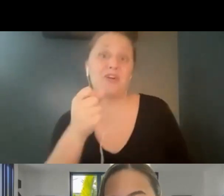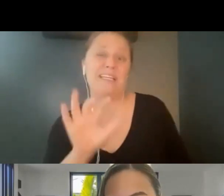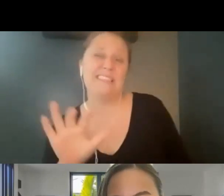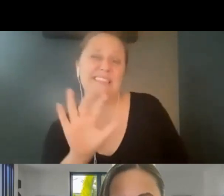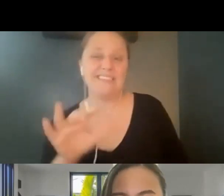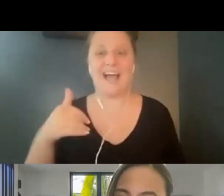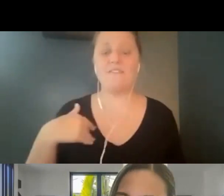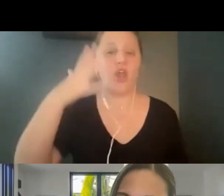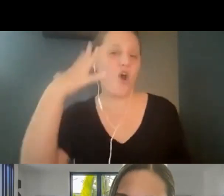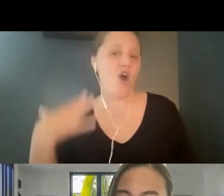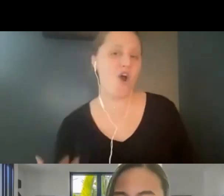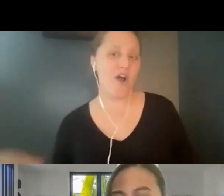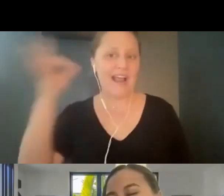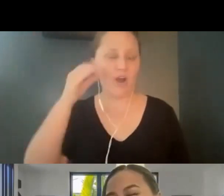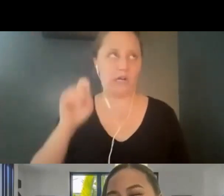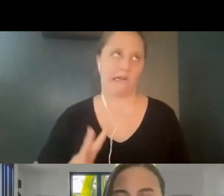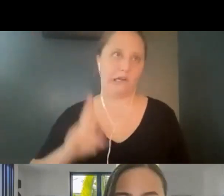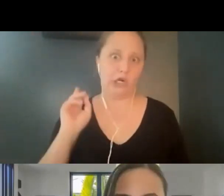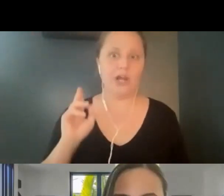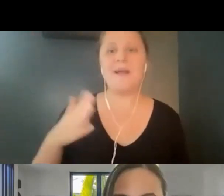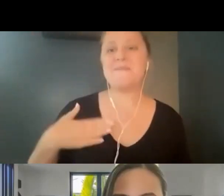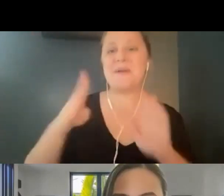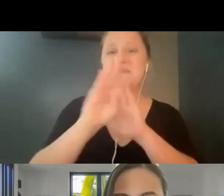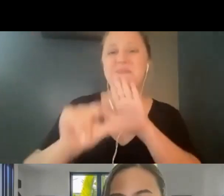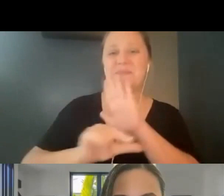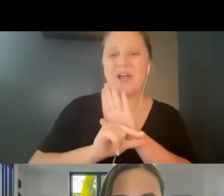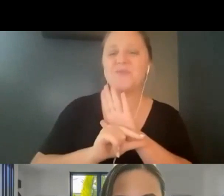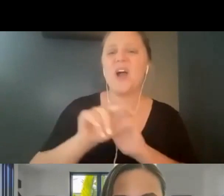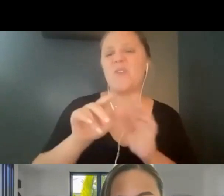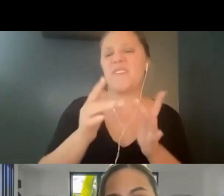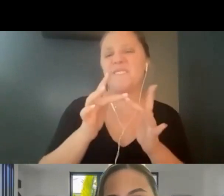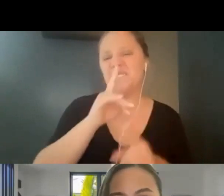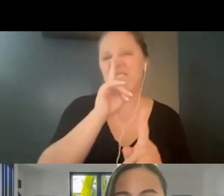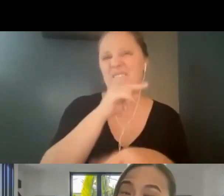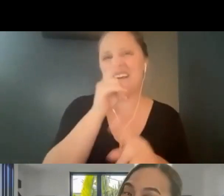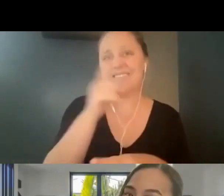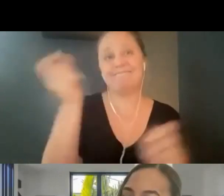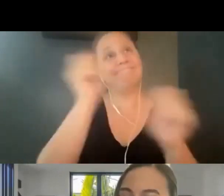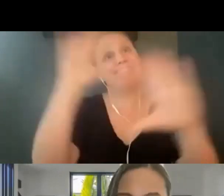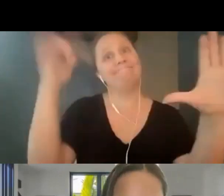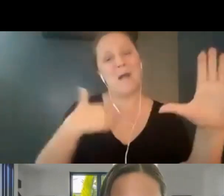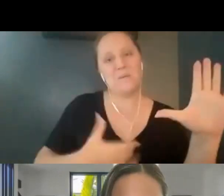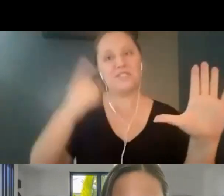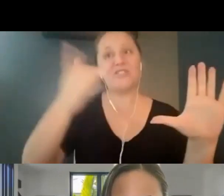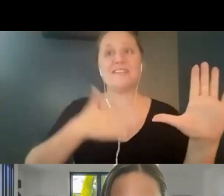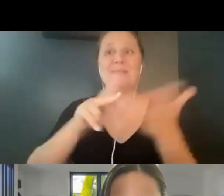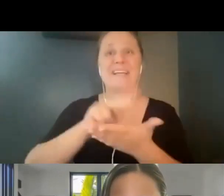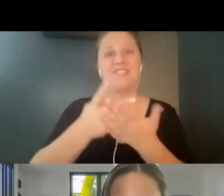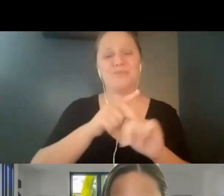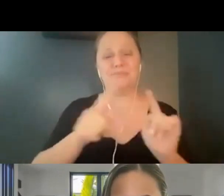I need to get a haircut and my background is a virtual background today. It's aspirational, I would love to have this kitchen as well. So, my,